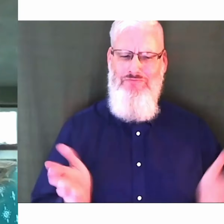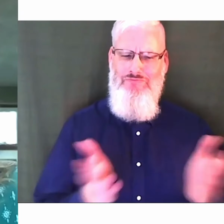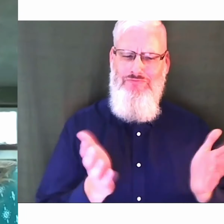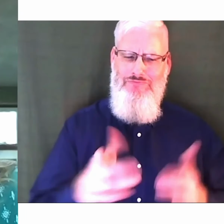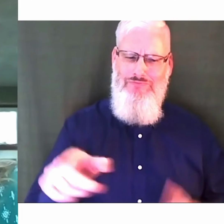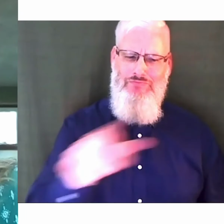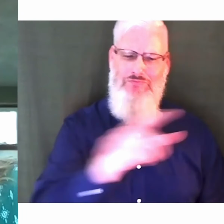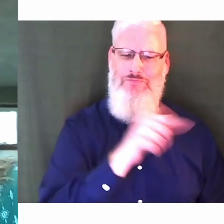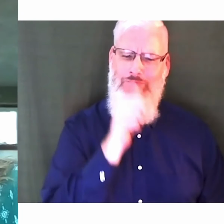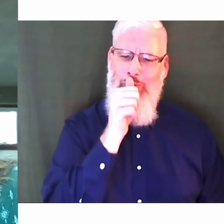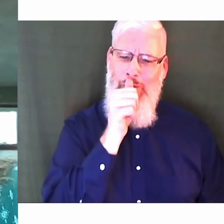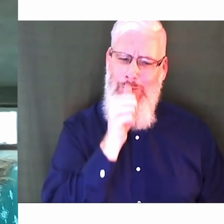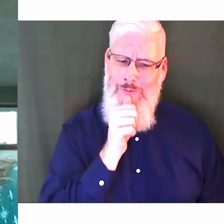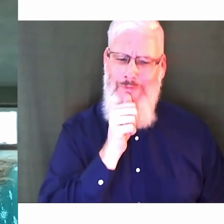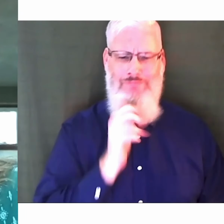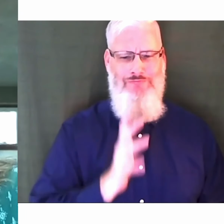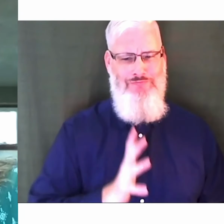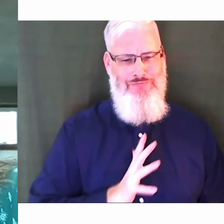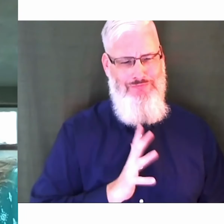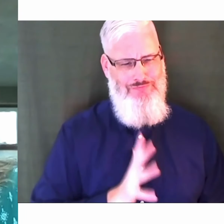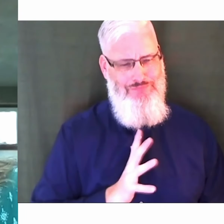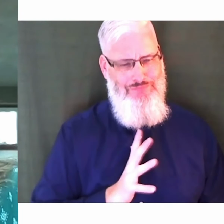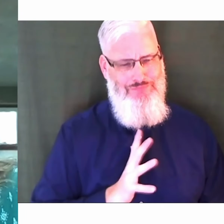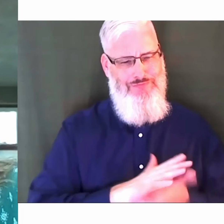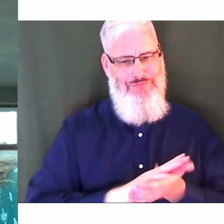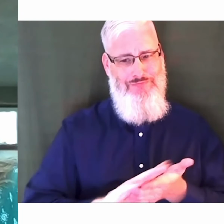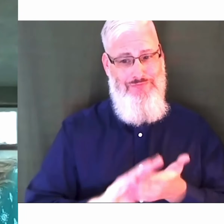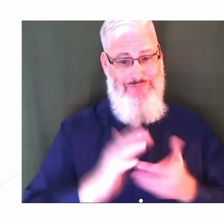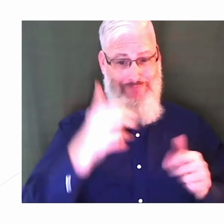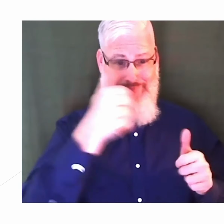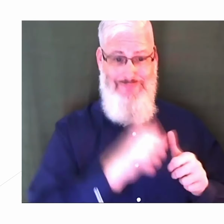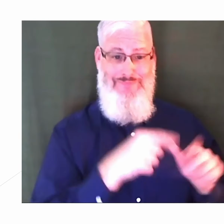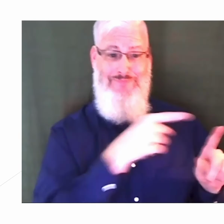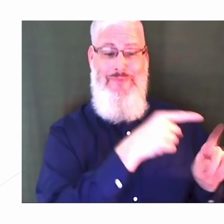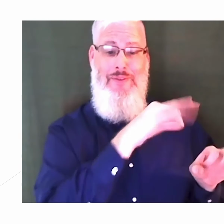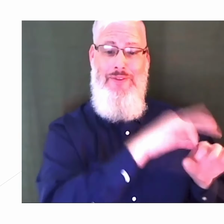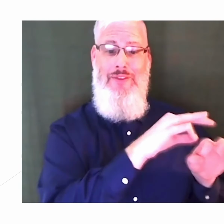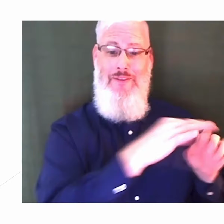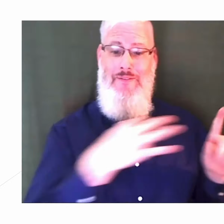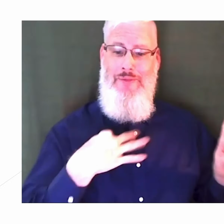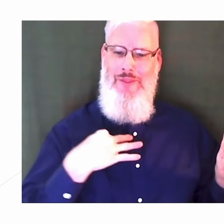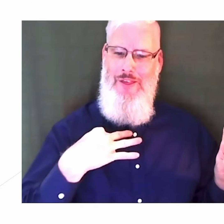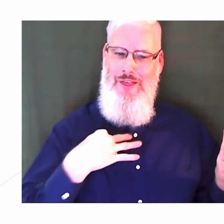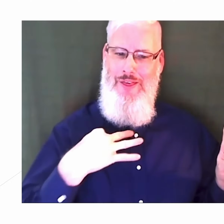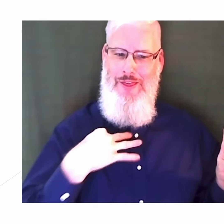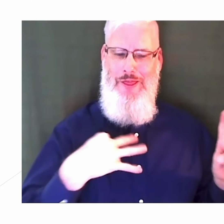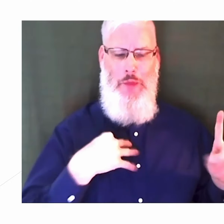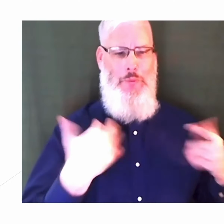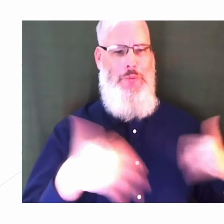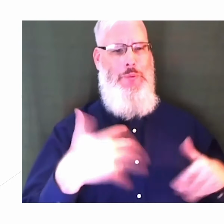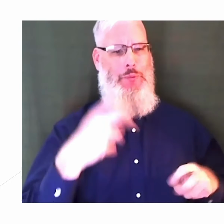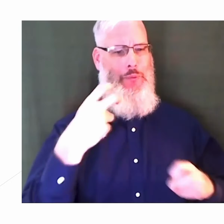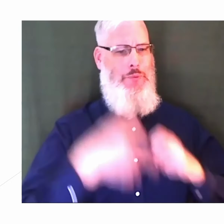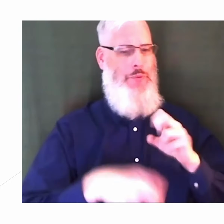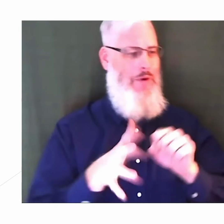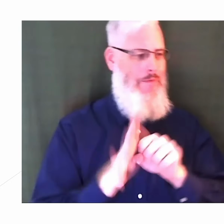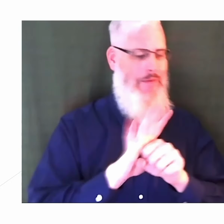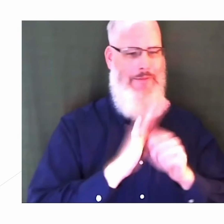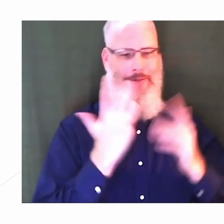Be patient and courteous, election workers are doing their best under difficult circumstances and there may be more people voting